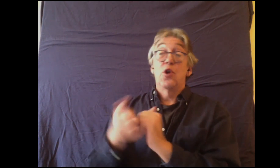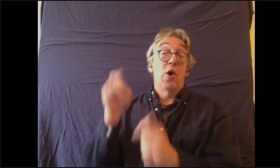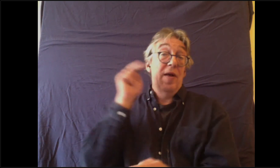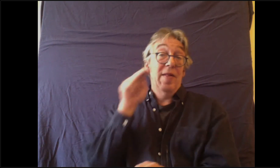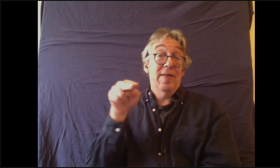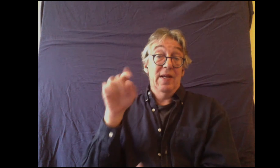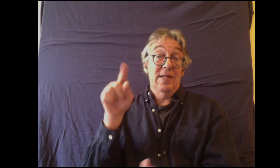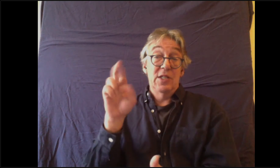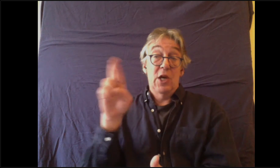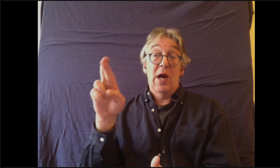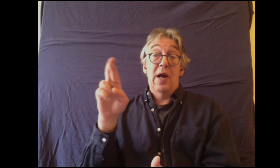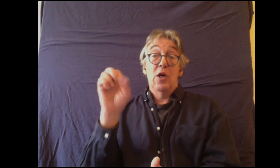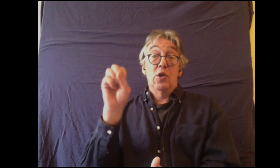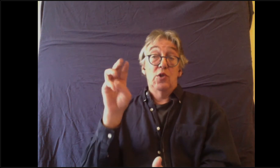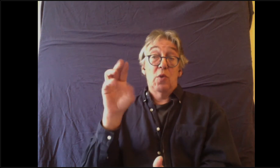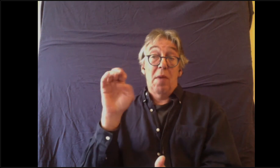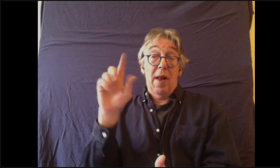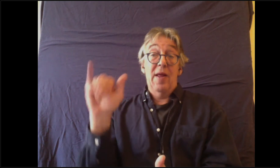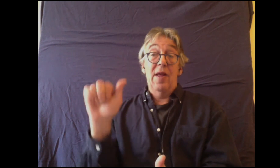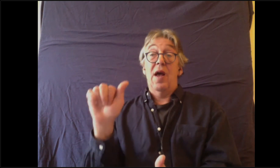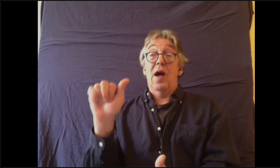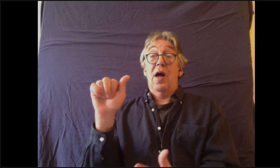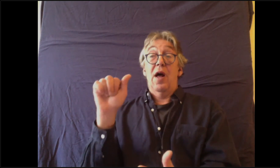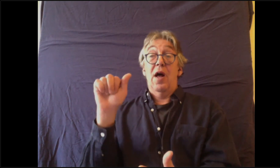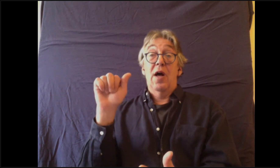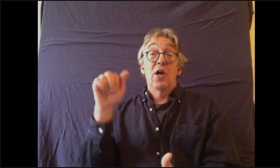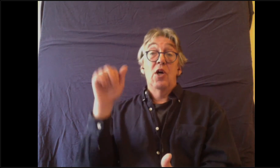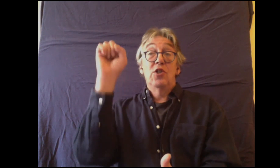Somalia and South Sudan and Uganda.